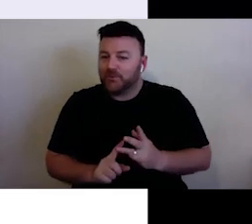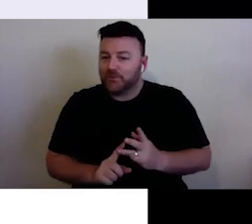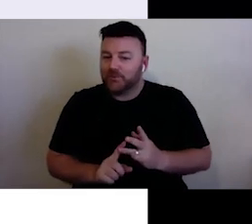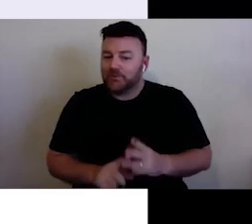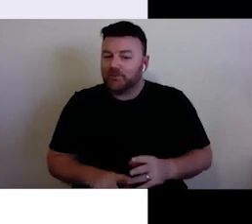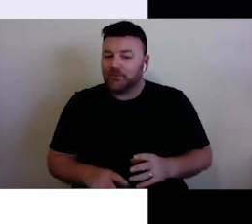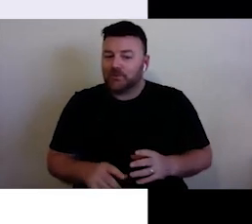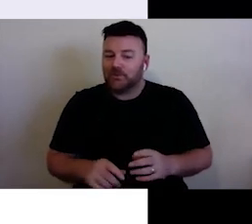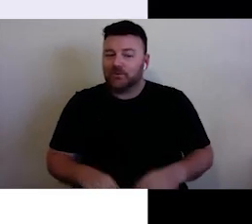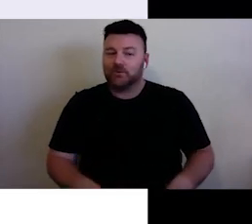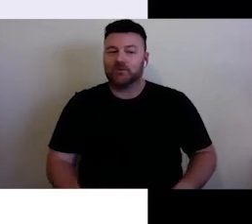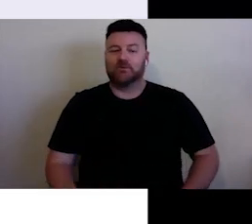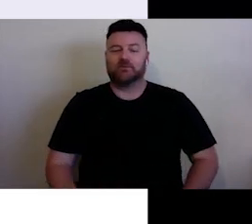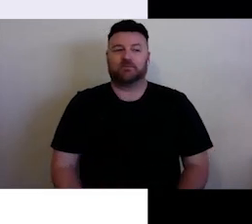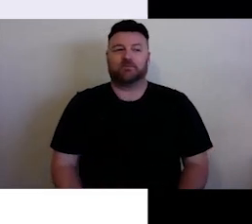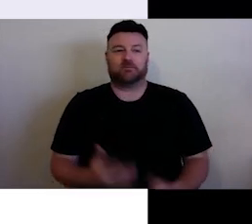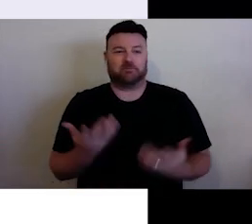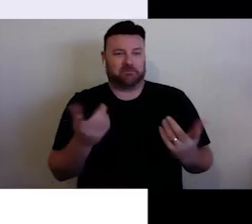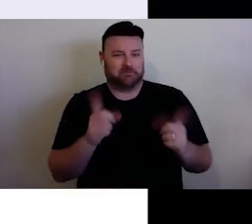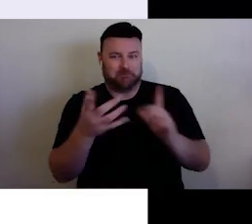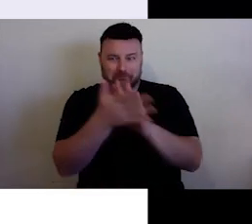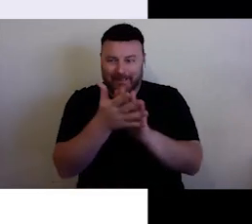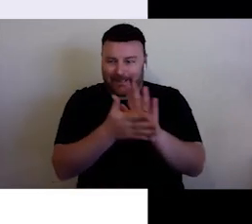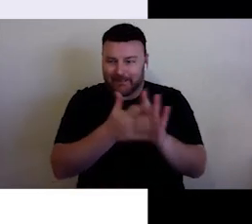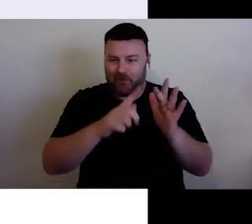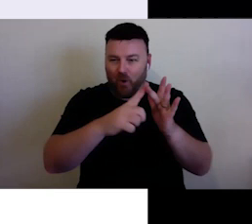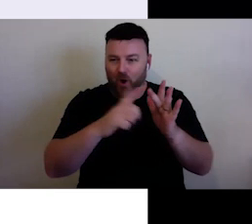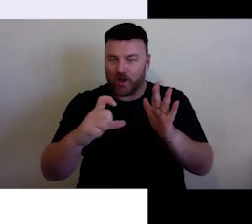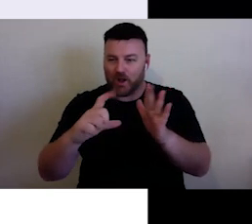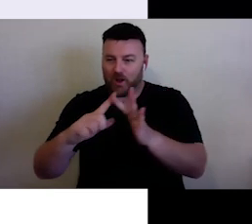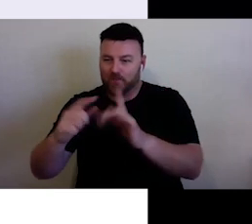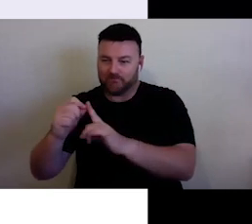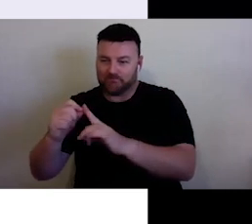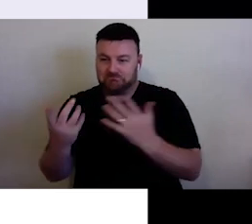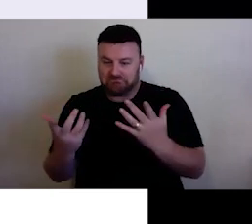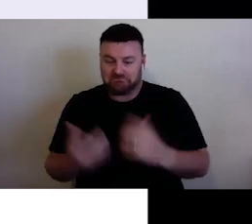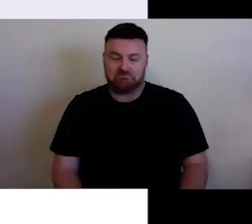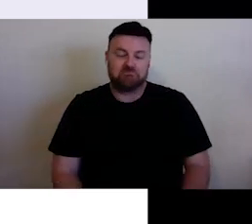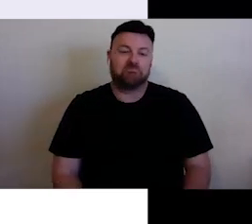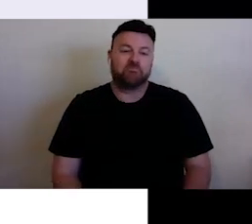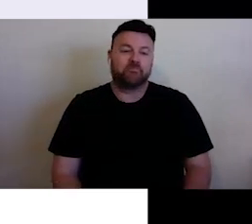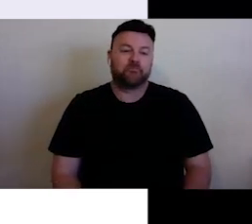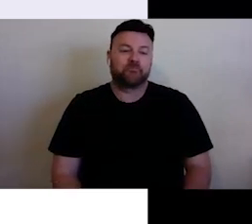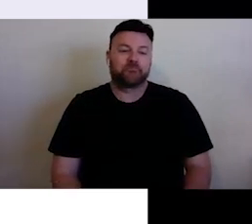that mean for ICIP rights and how do we practise it? Putting exhibitions